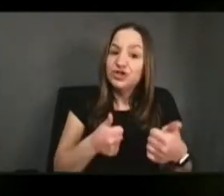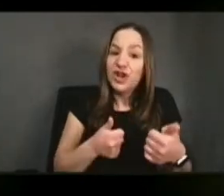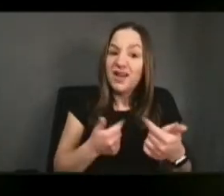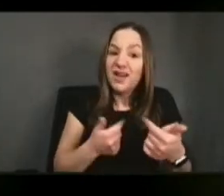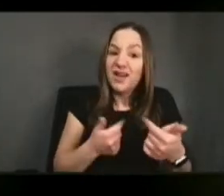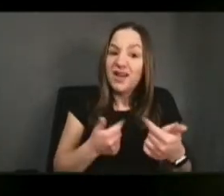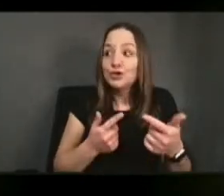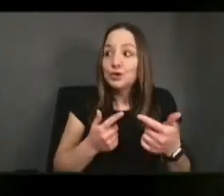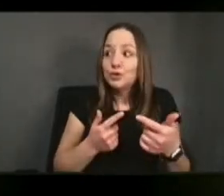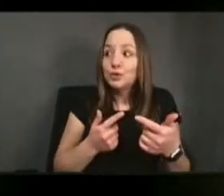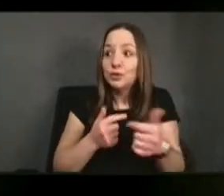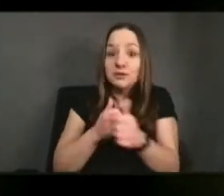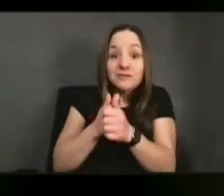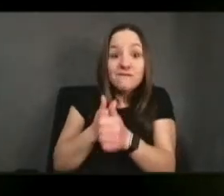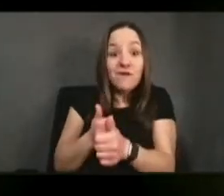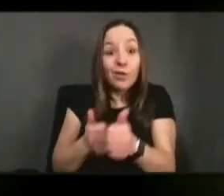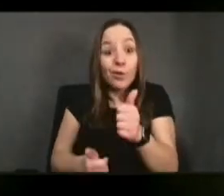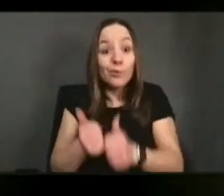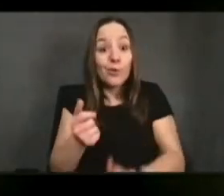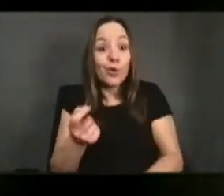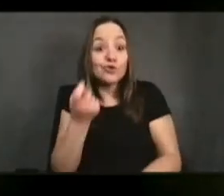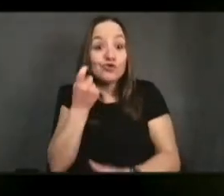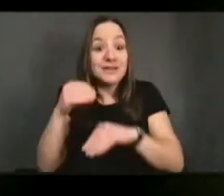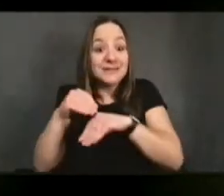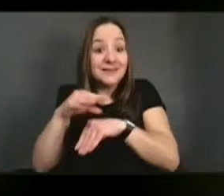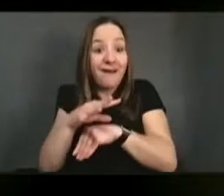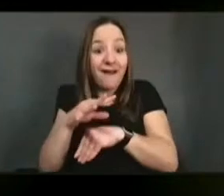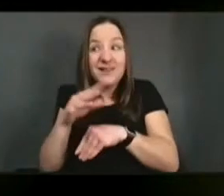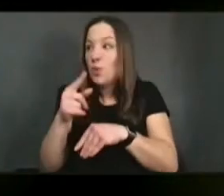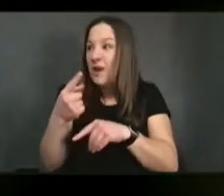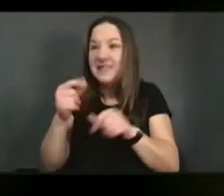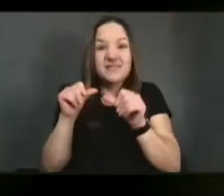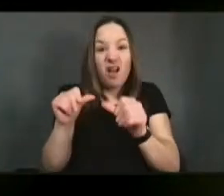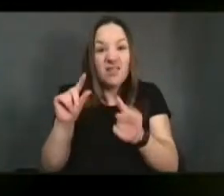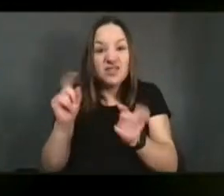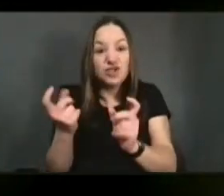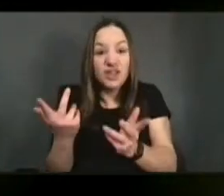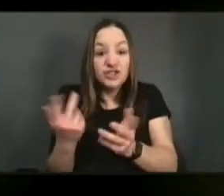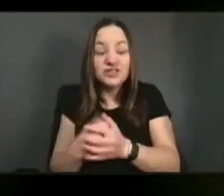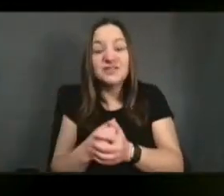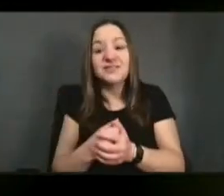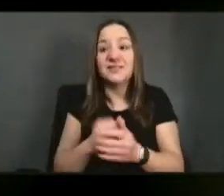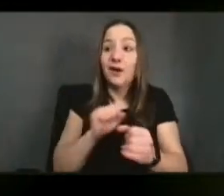for everybody to always be doing the latest thing when the latest